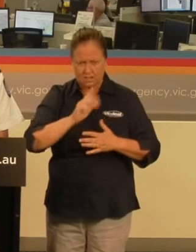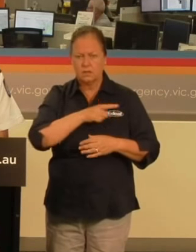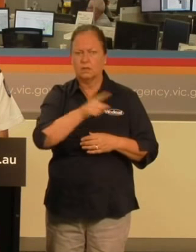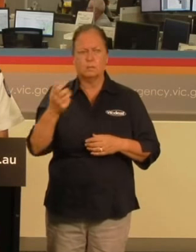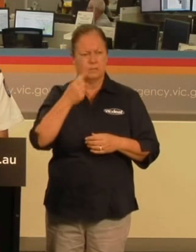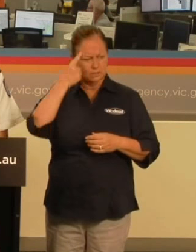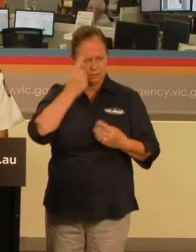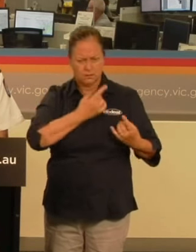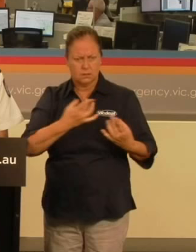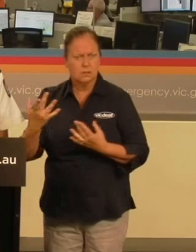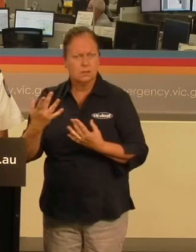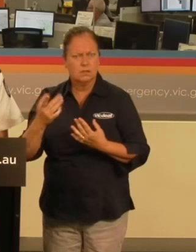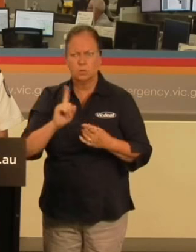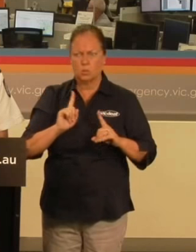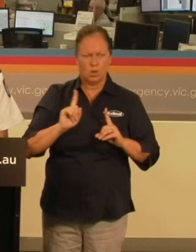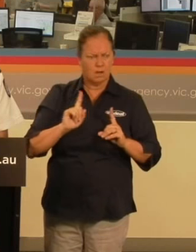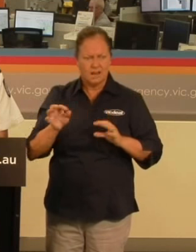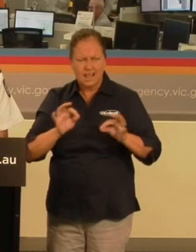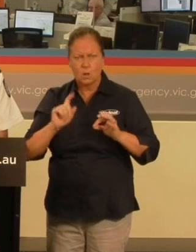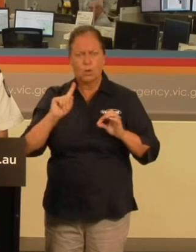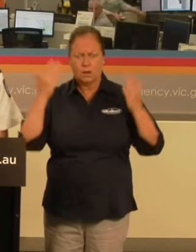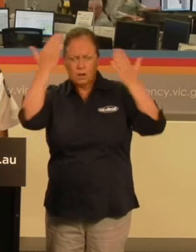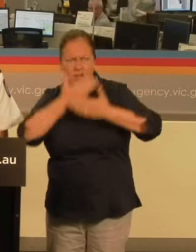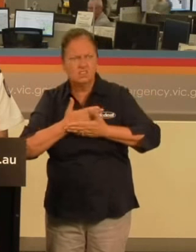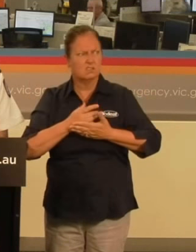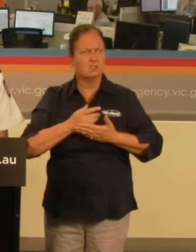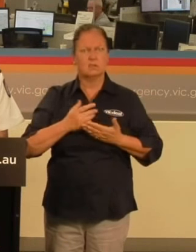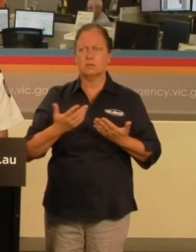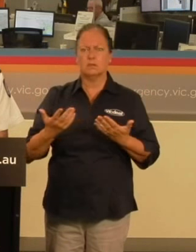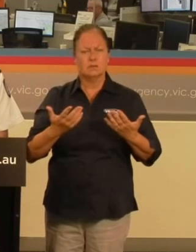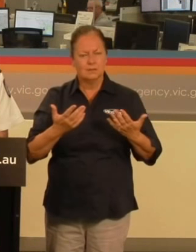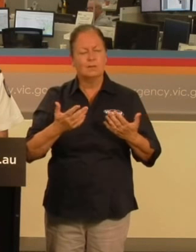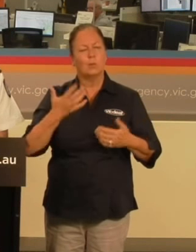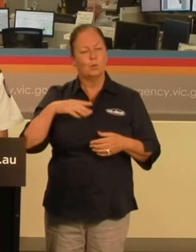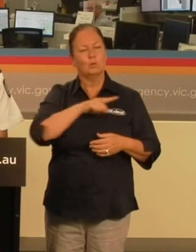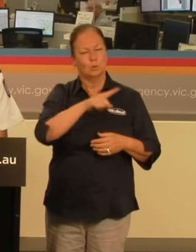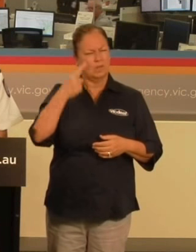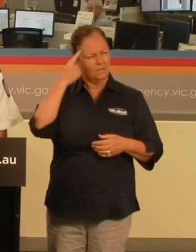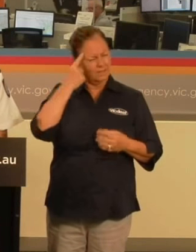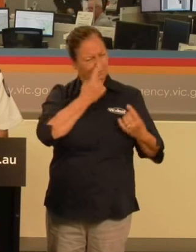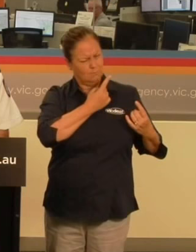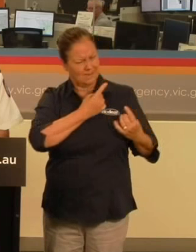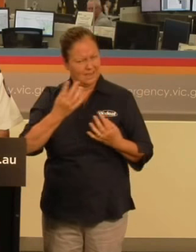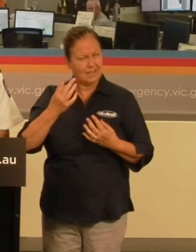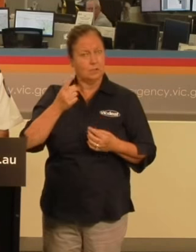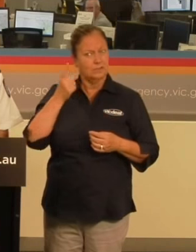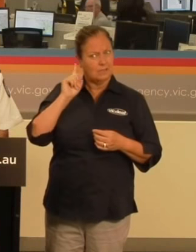Victoria would think about bush fires being during the day and we prompt people to think tonight for this afternoon about what about if there was